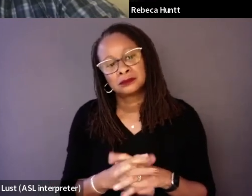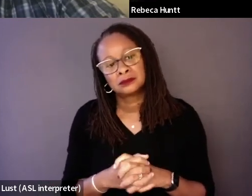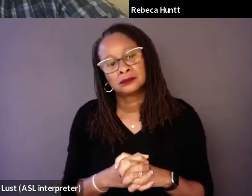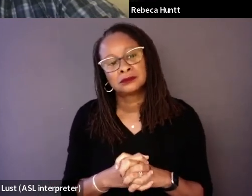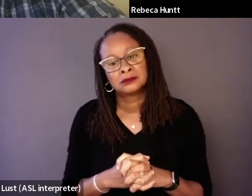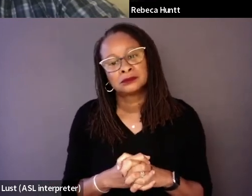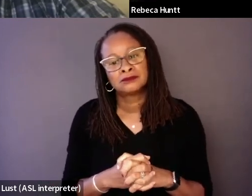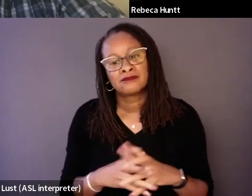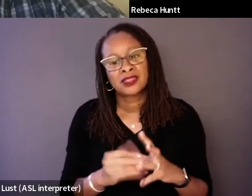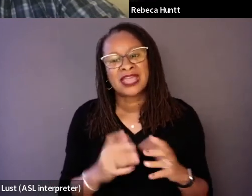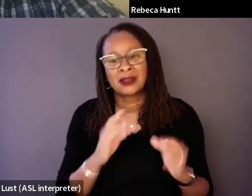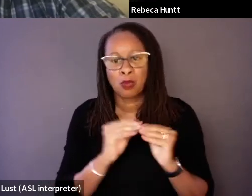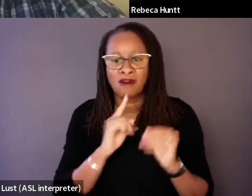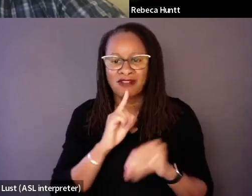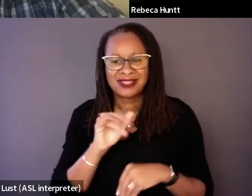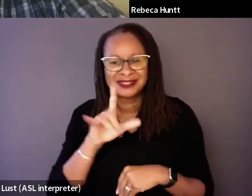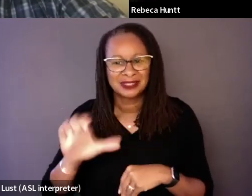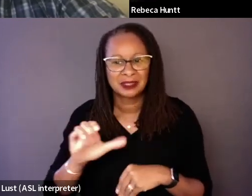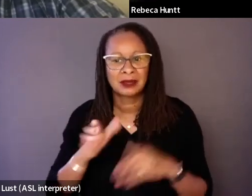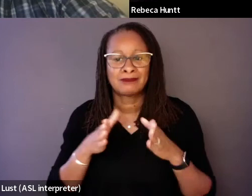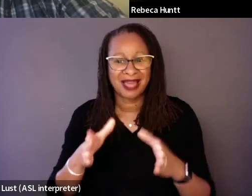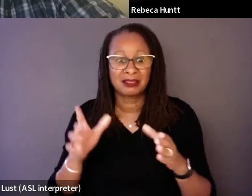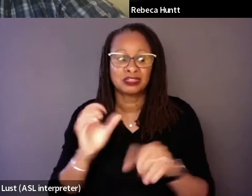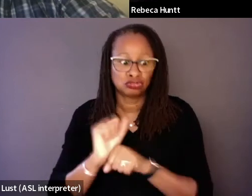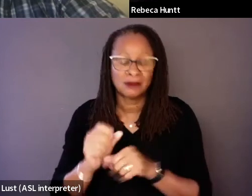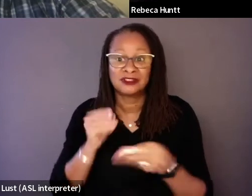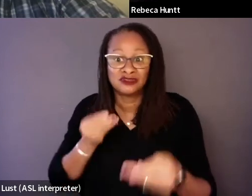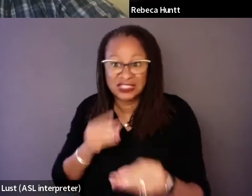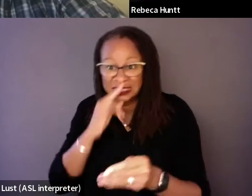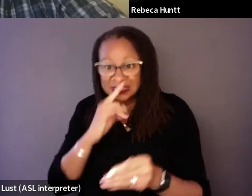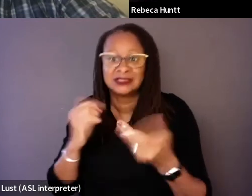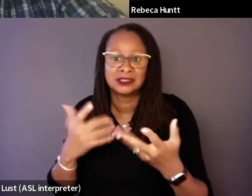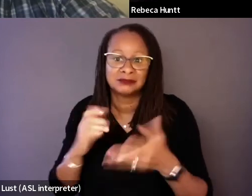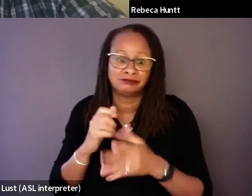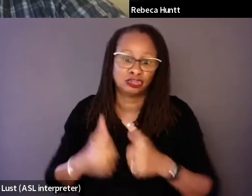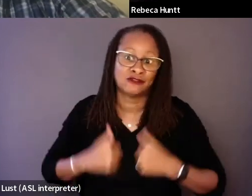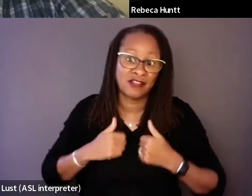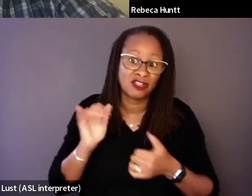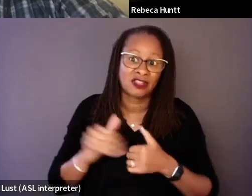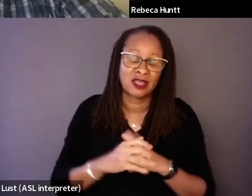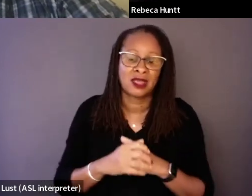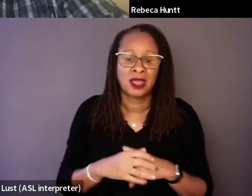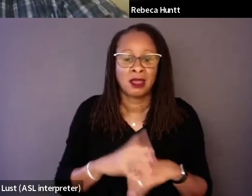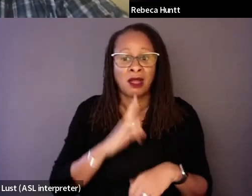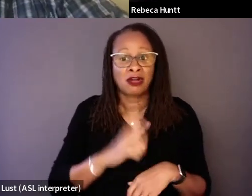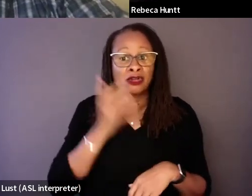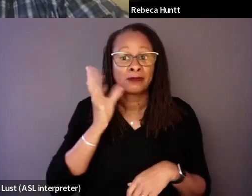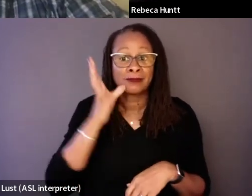Were your parents sort of like always understanding of this -- of your artistic sensibilities?